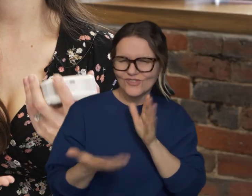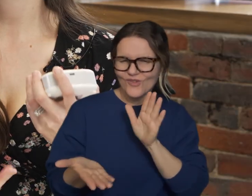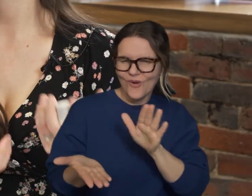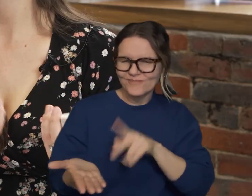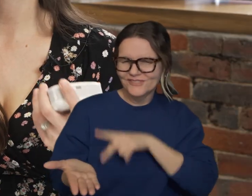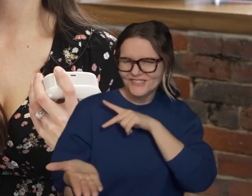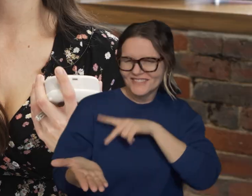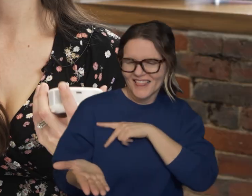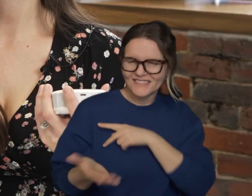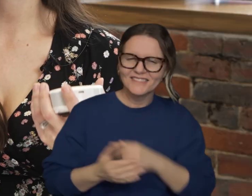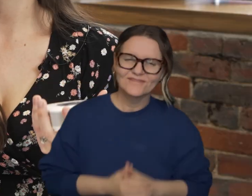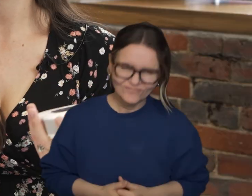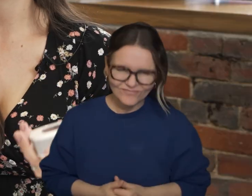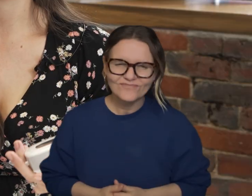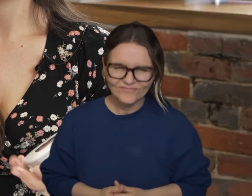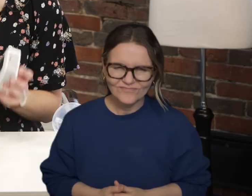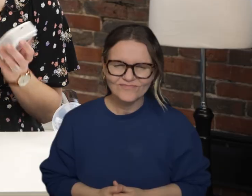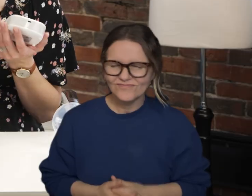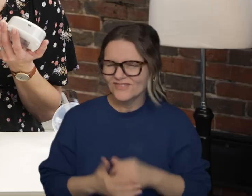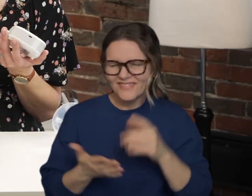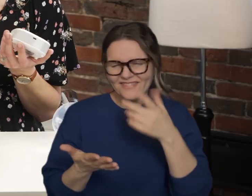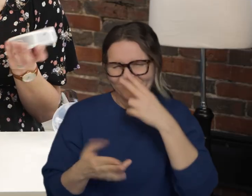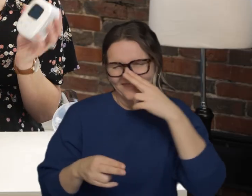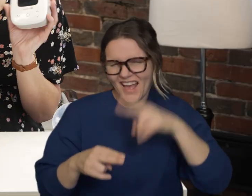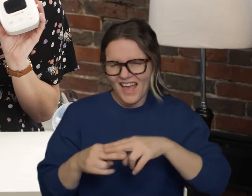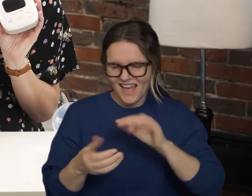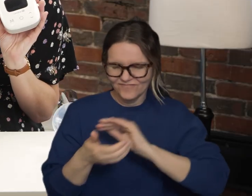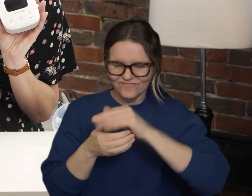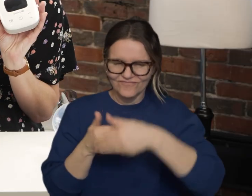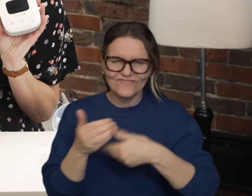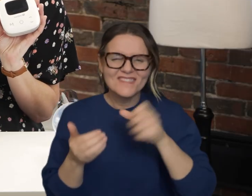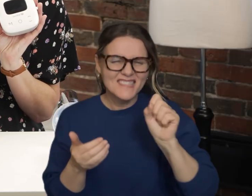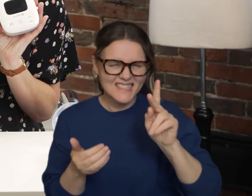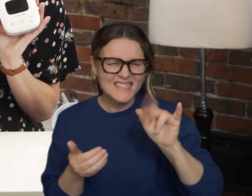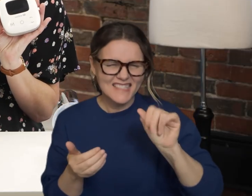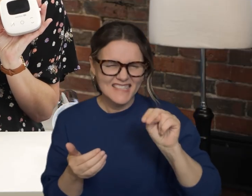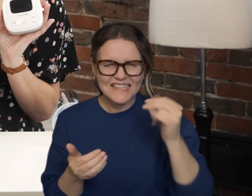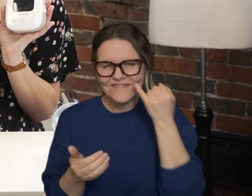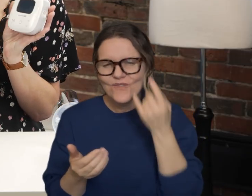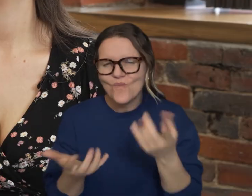suit more of your personality so the skin is just a fun option if you want to personalize your pump